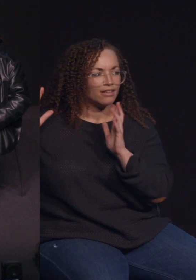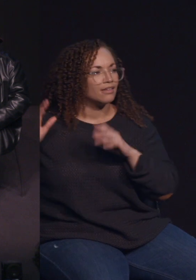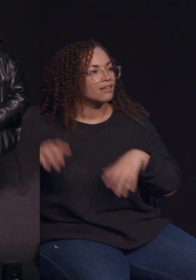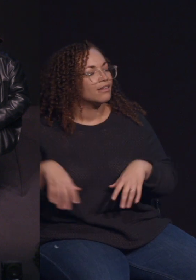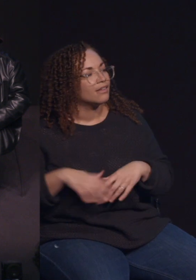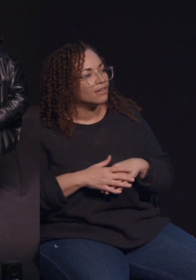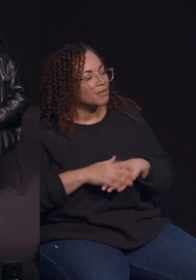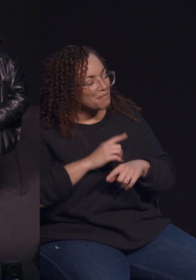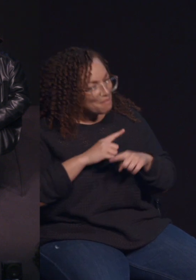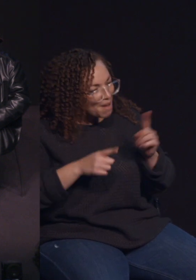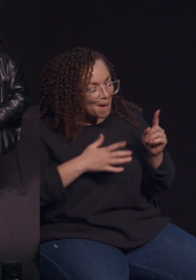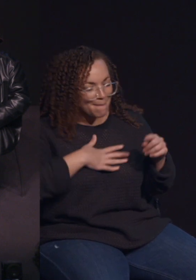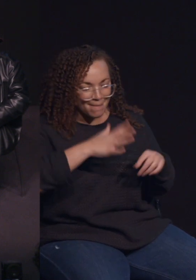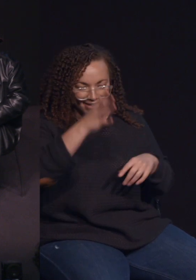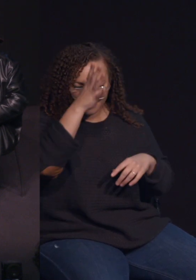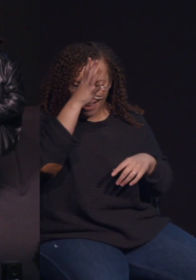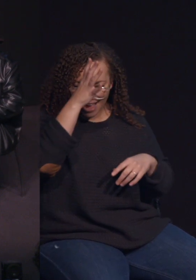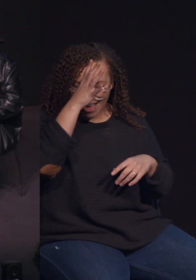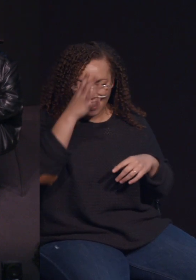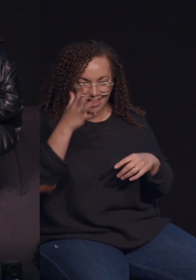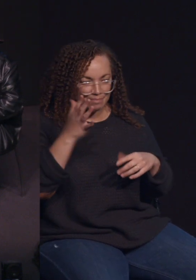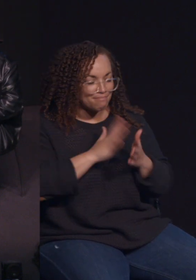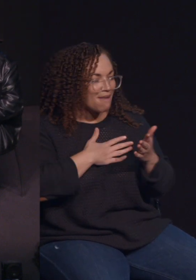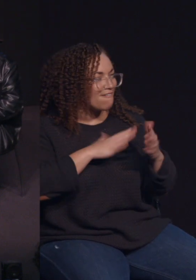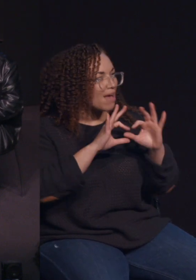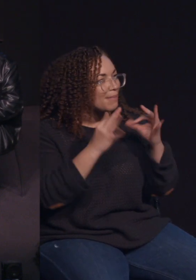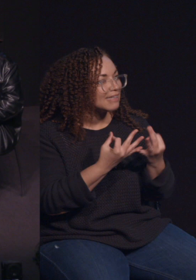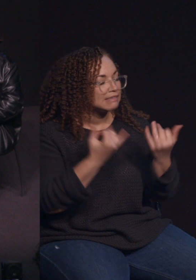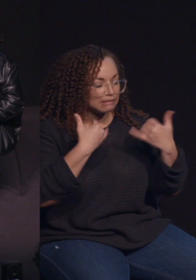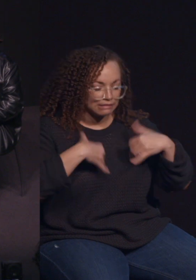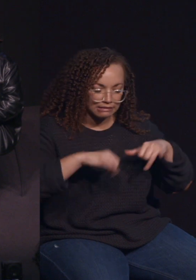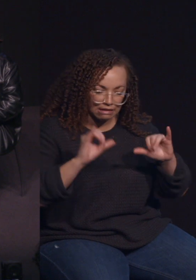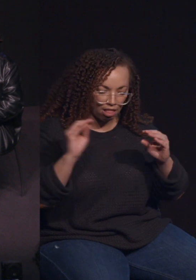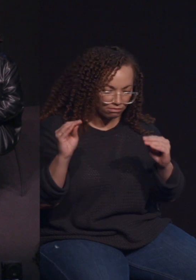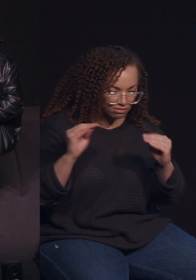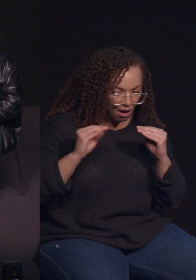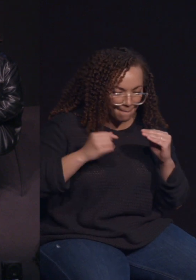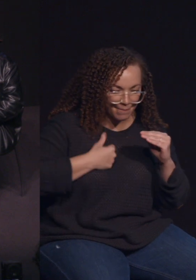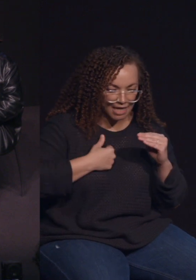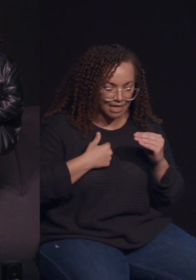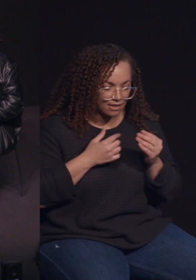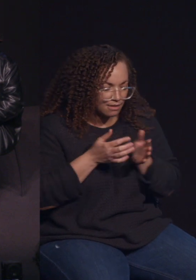this love of the earth, this passion. So I wanna honor them.